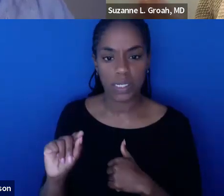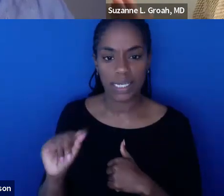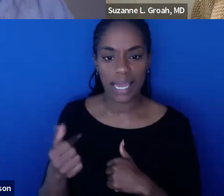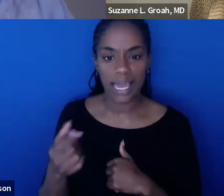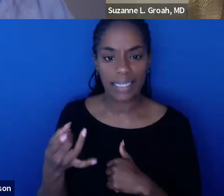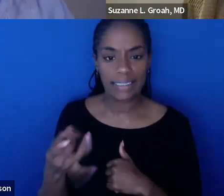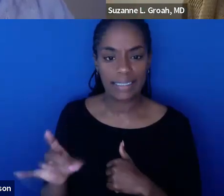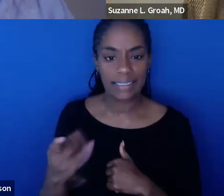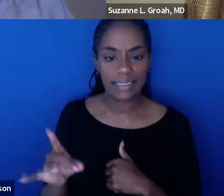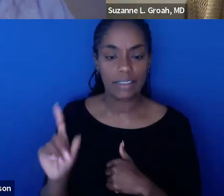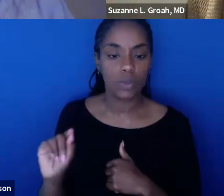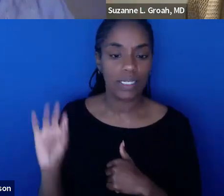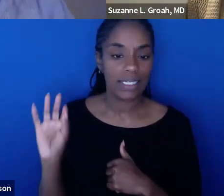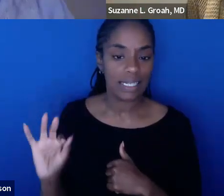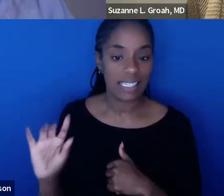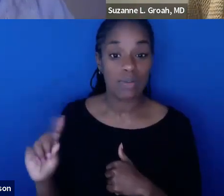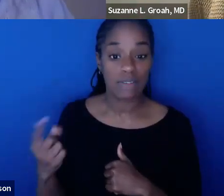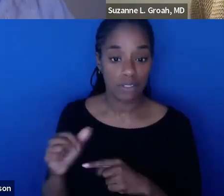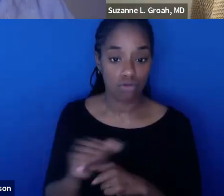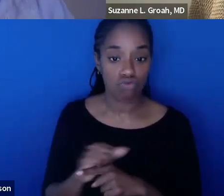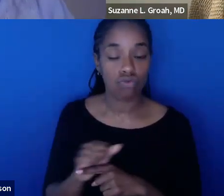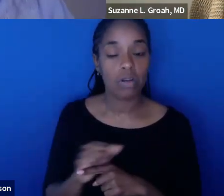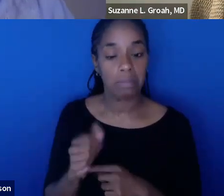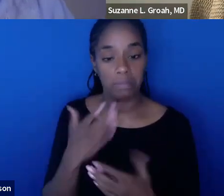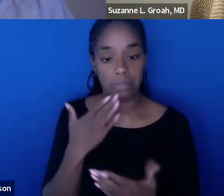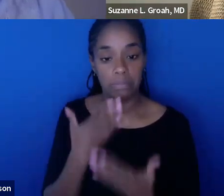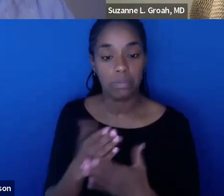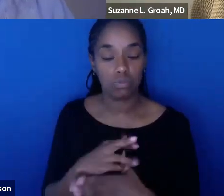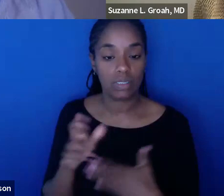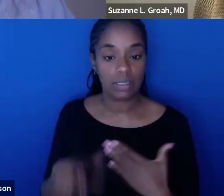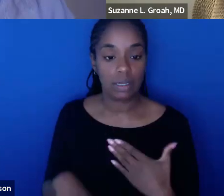It was the very first trial and we got good results that it's safe